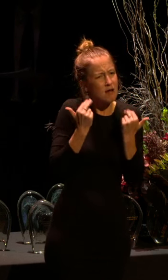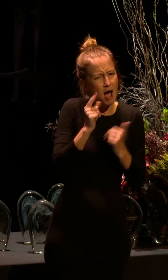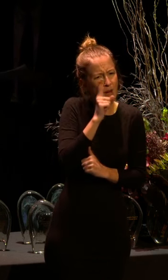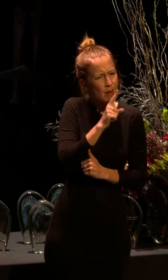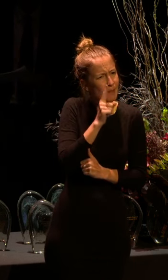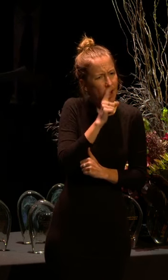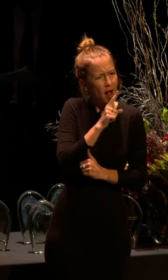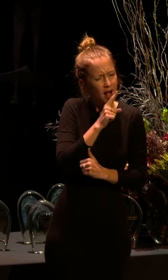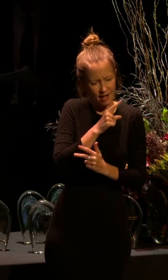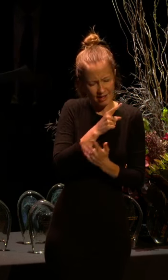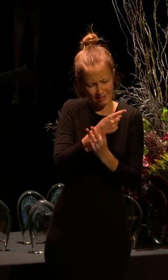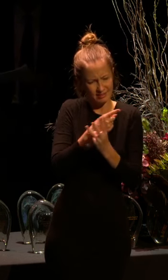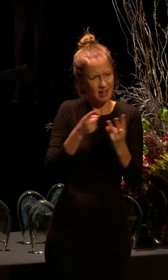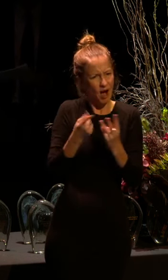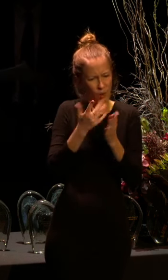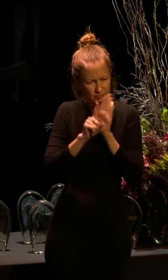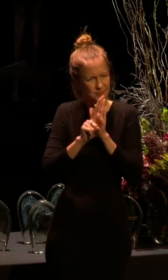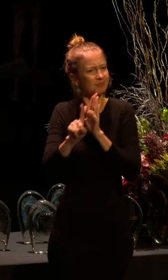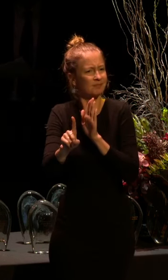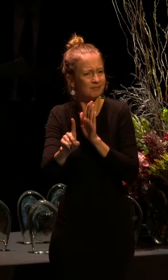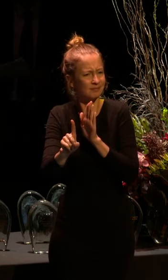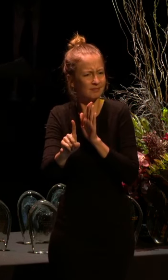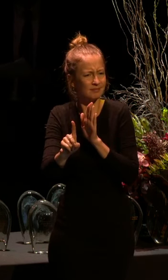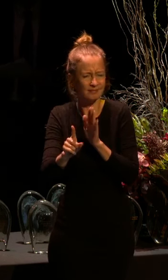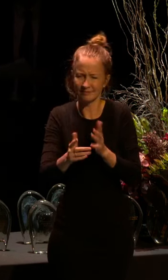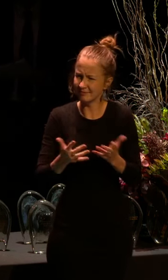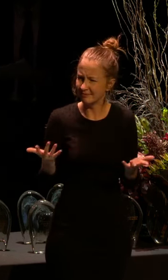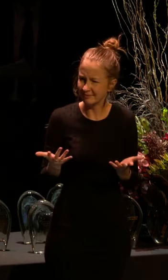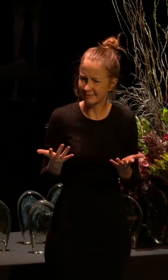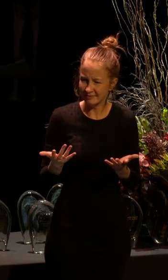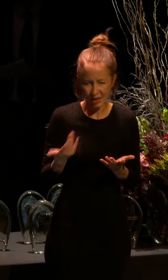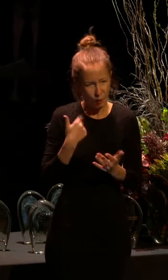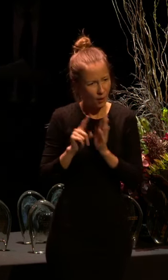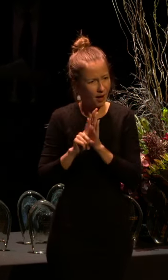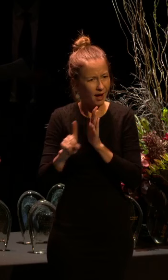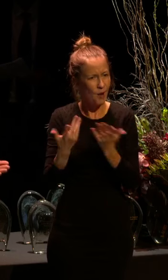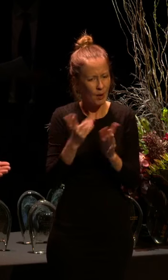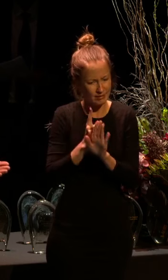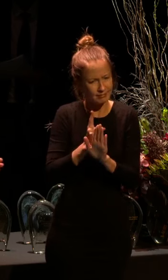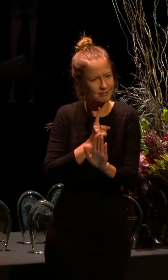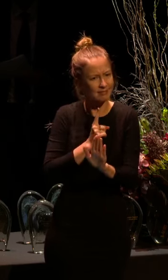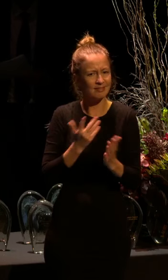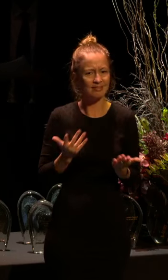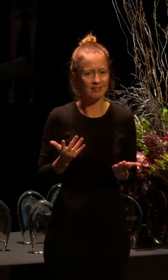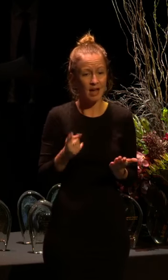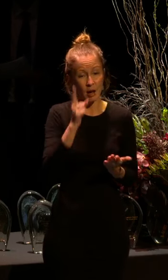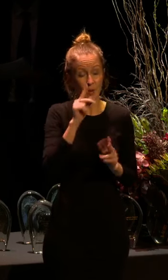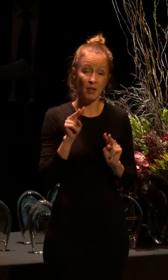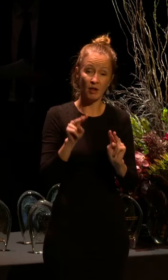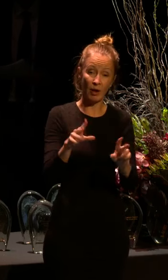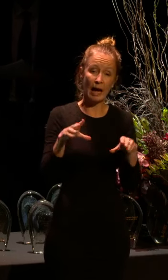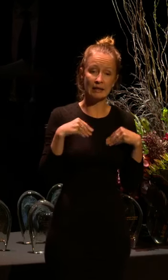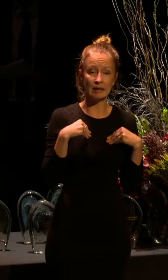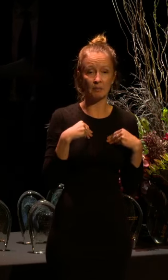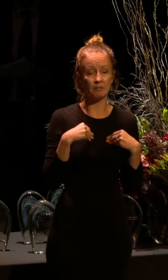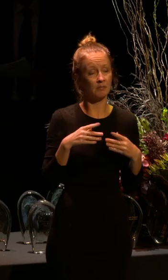"Where are the stolid defenders of the status quo, "those who see things as they are and say, 'Good, let's leave it just like that'?"